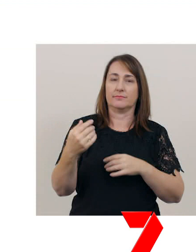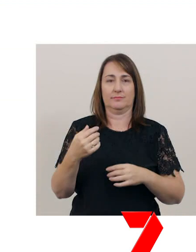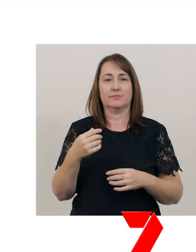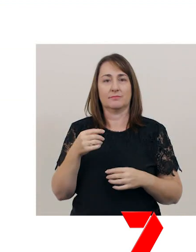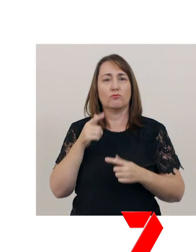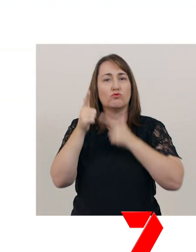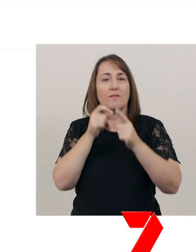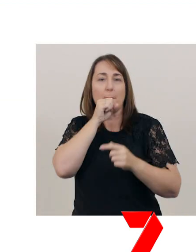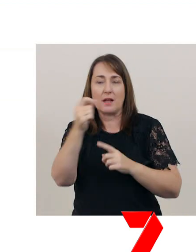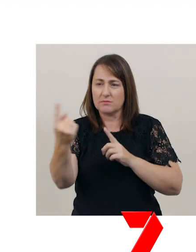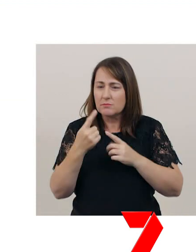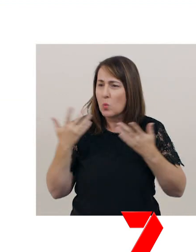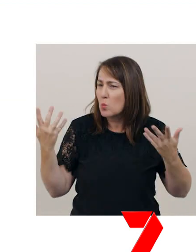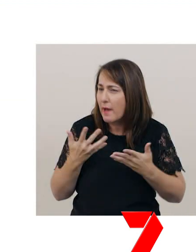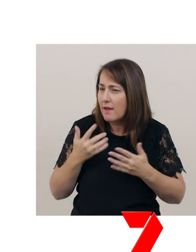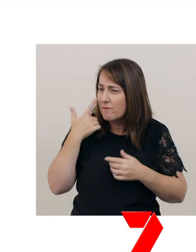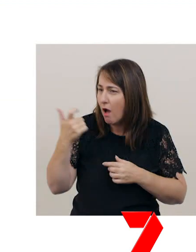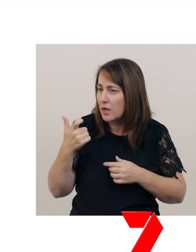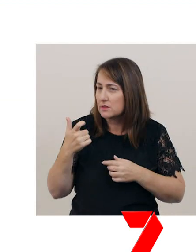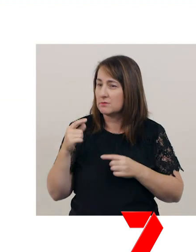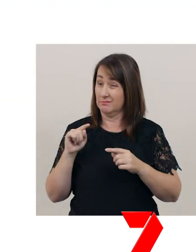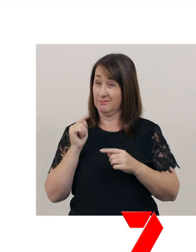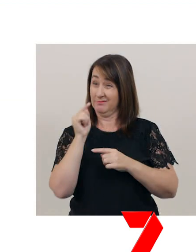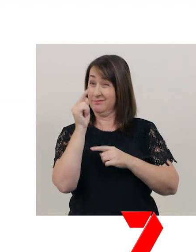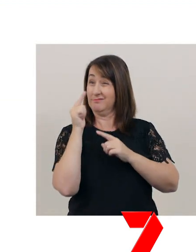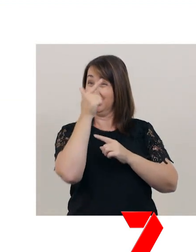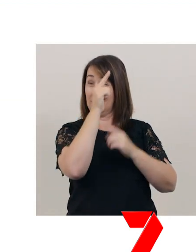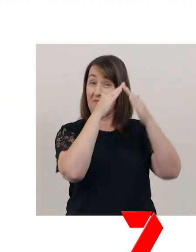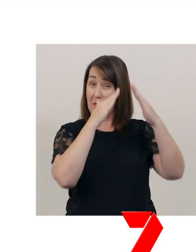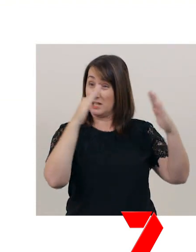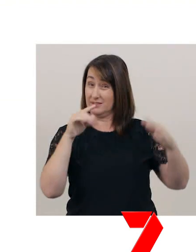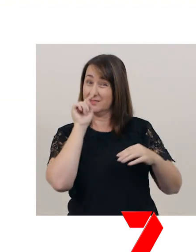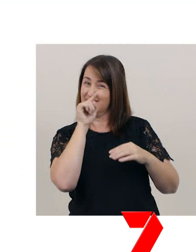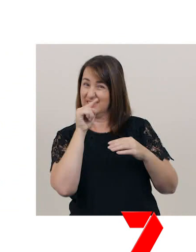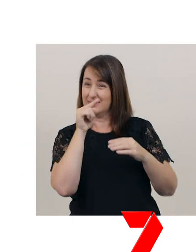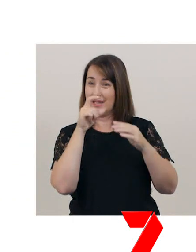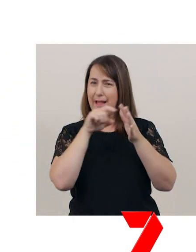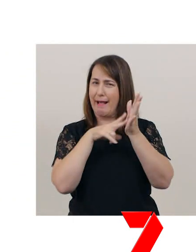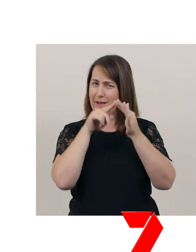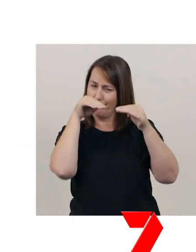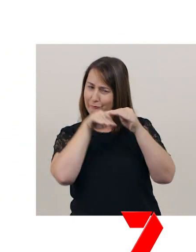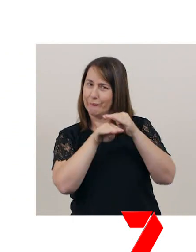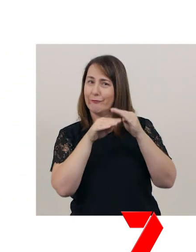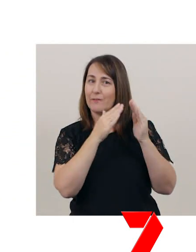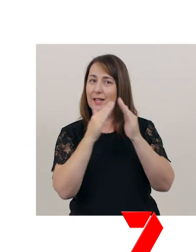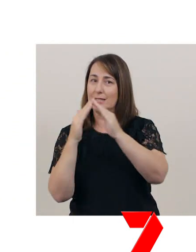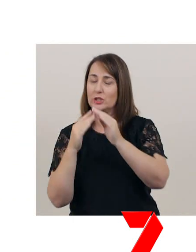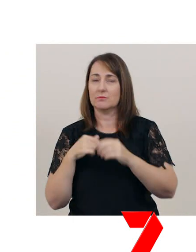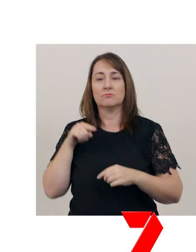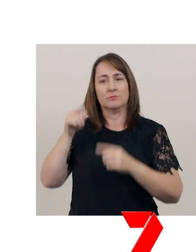only to discover it was somewhere near a cave village in the mountains. King Tua Huan himself journeyed to the mountains,